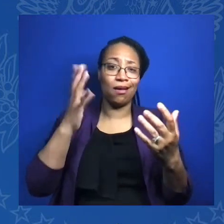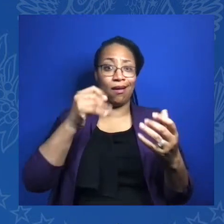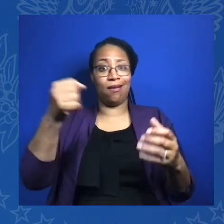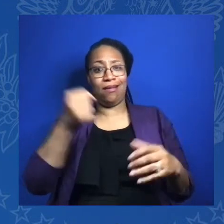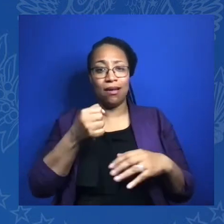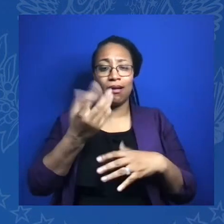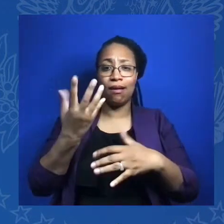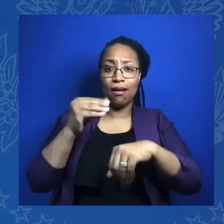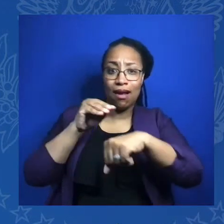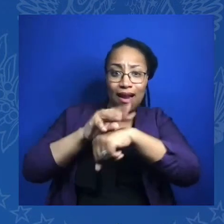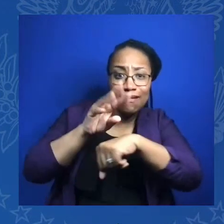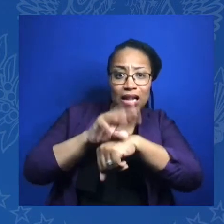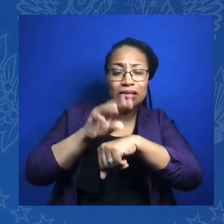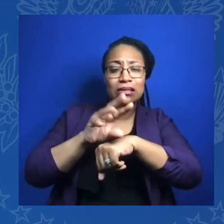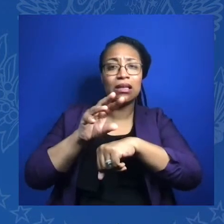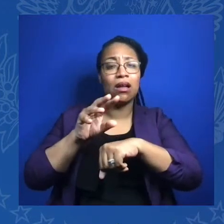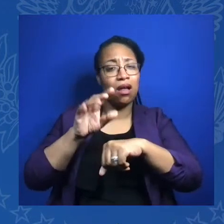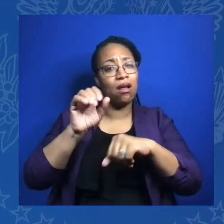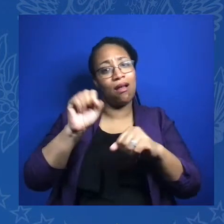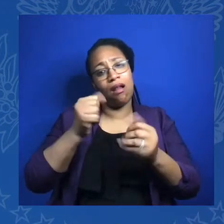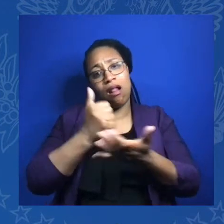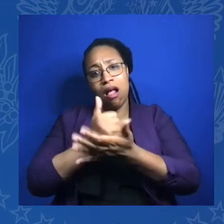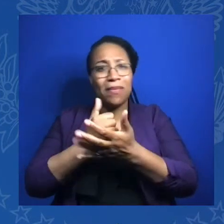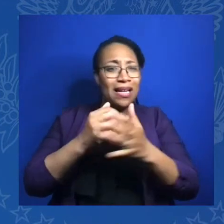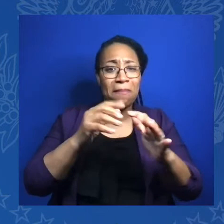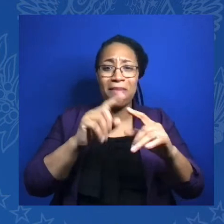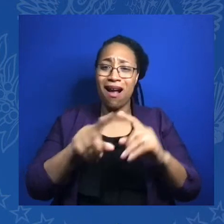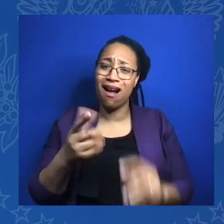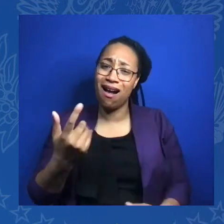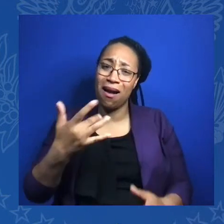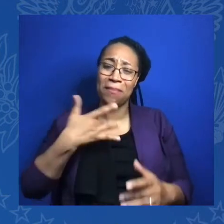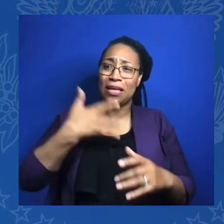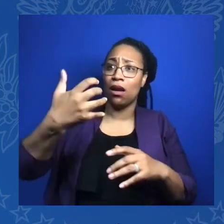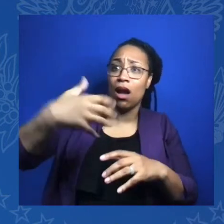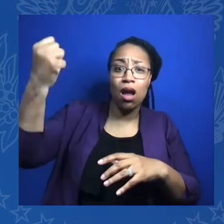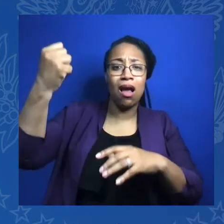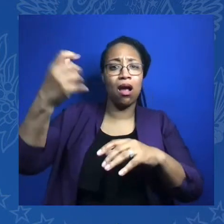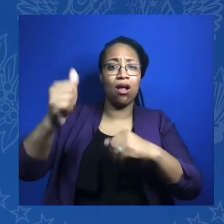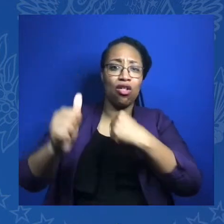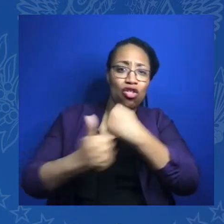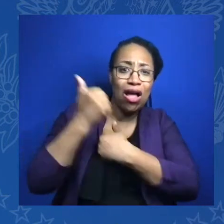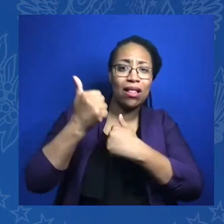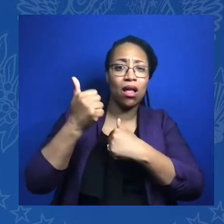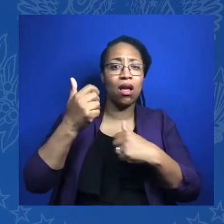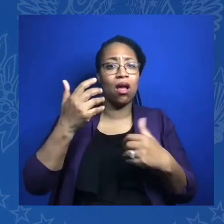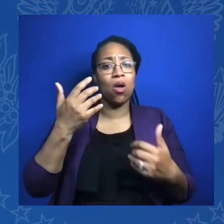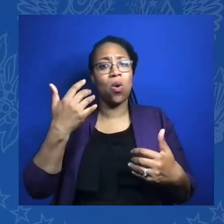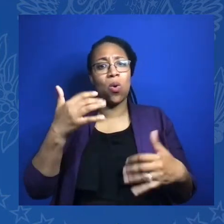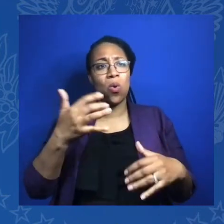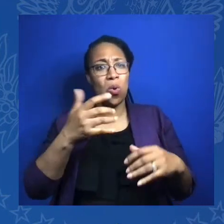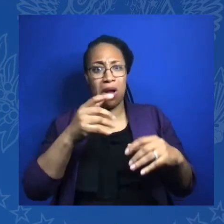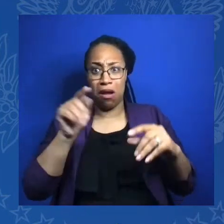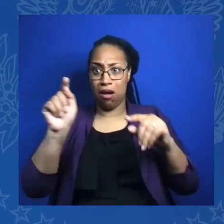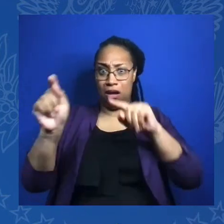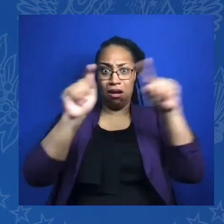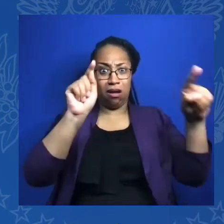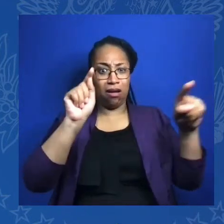where these threats are highest abroad. I also recently signed an executive order increasing the consequences for criminal groups